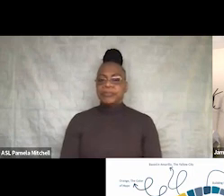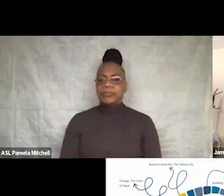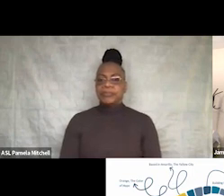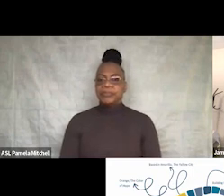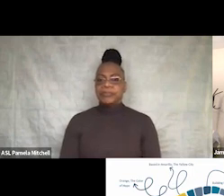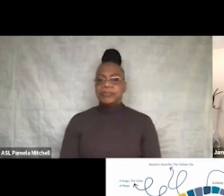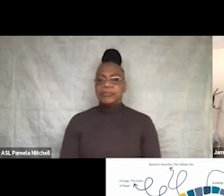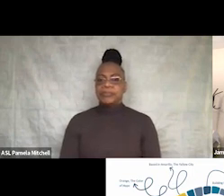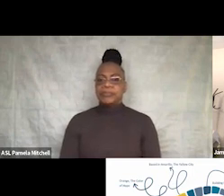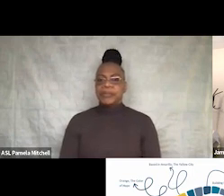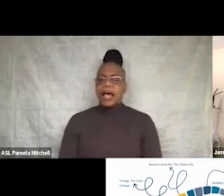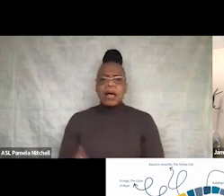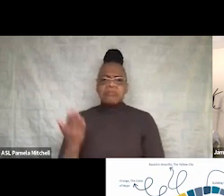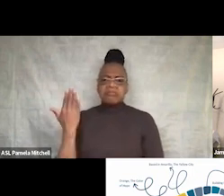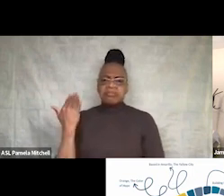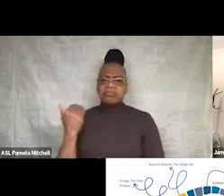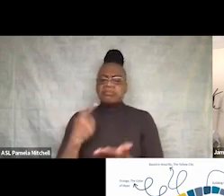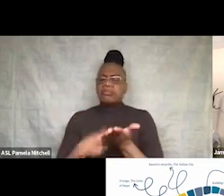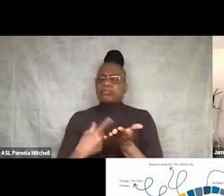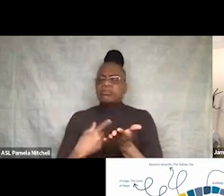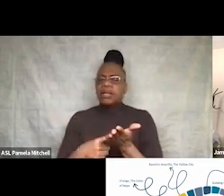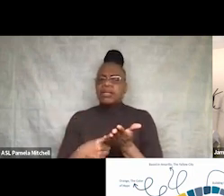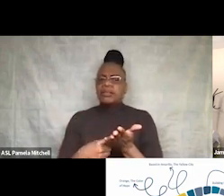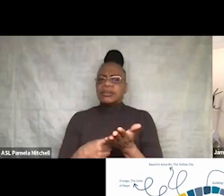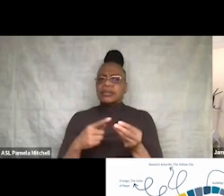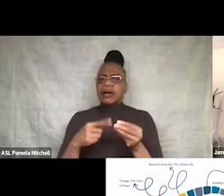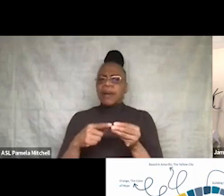I just talked about the, you know, that people wanna,